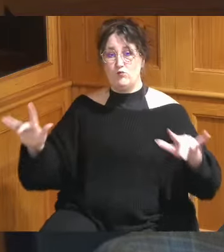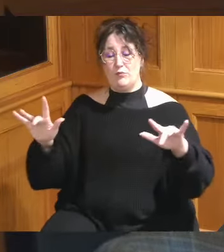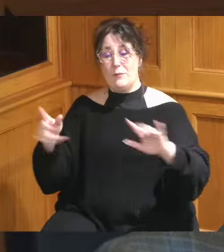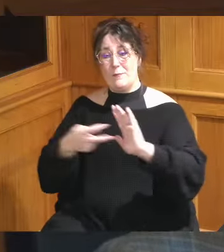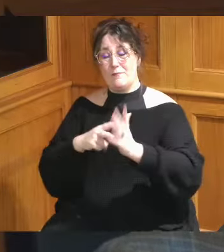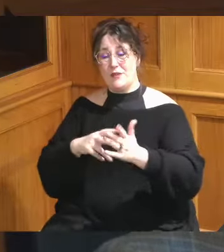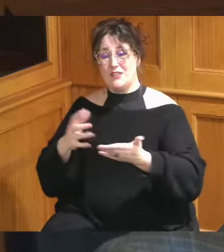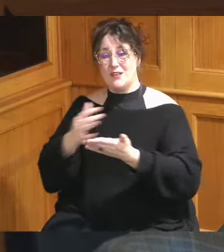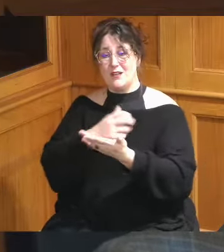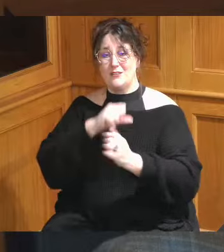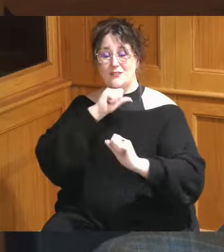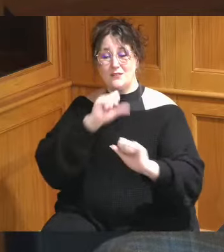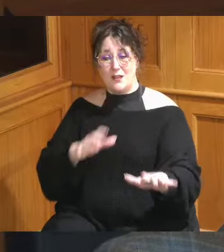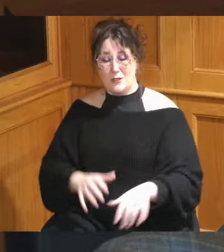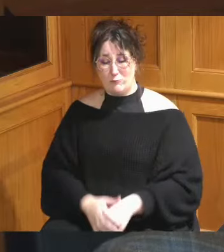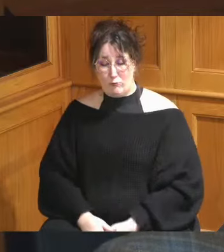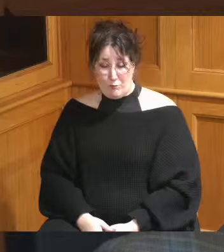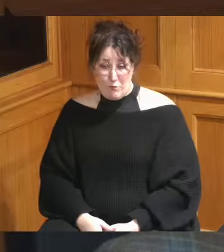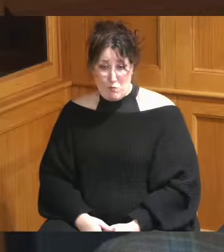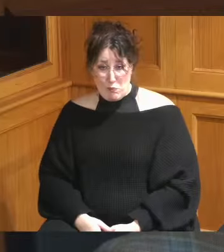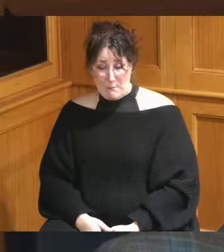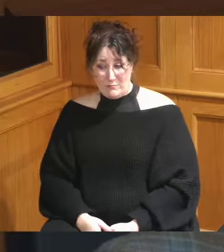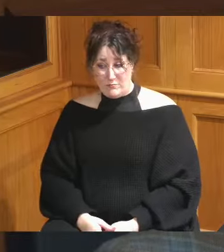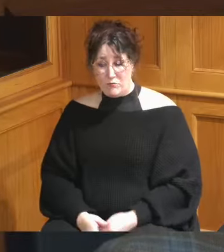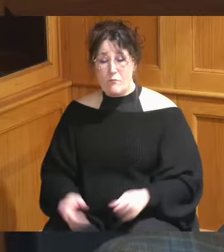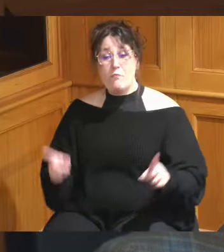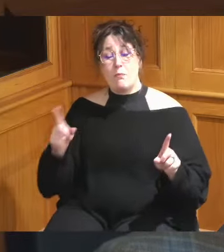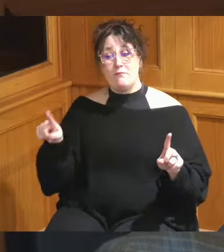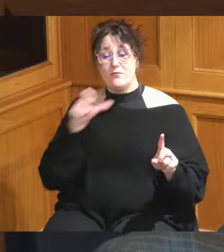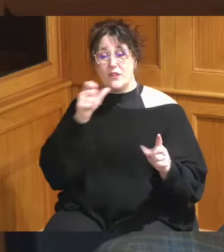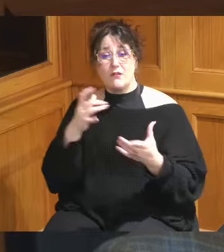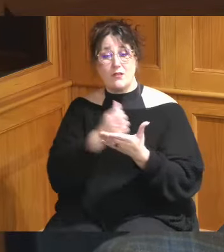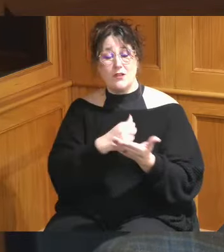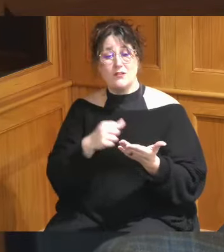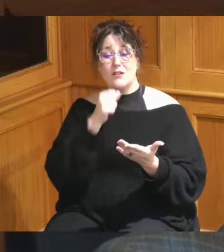nothing. If they ain't collecting nothing and buying nothing, we not getting nothing. The